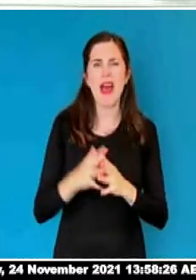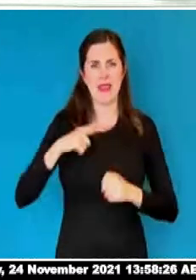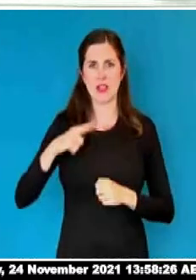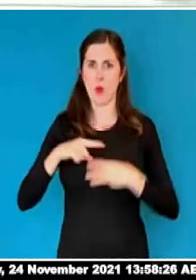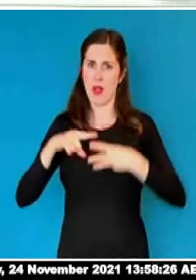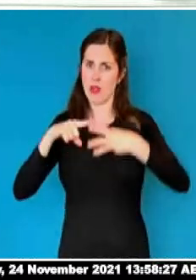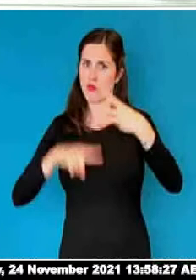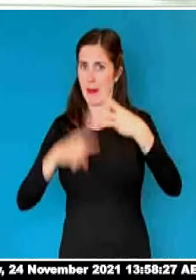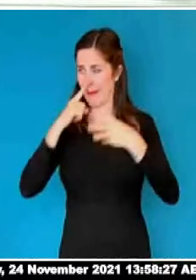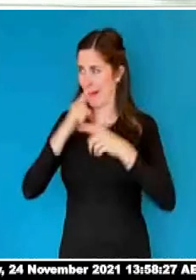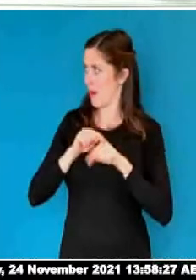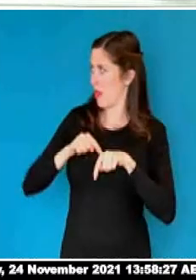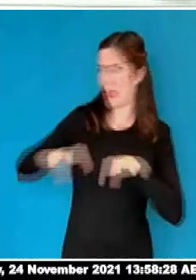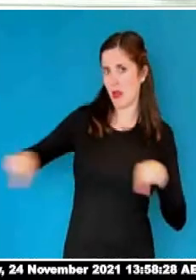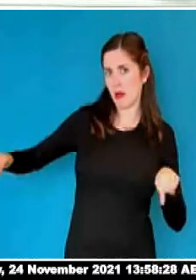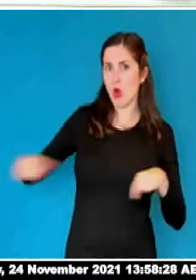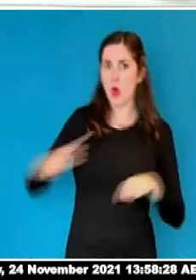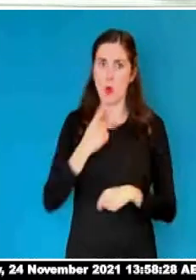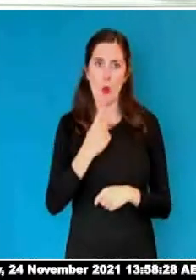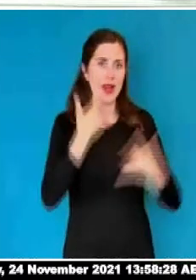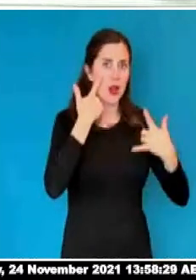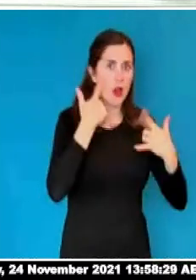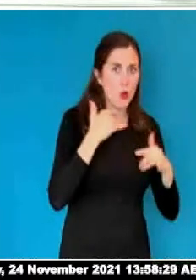intersection with disability discrimination legislation.